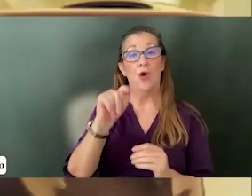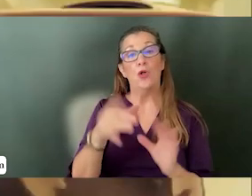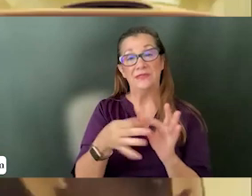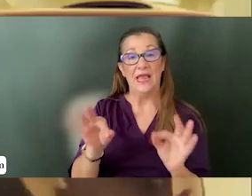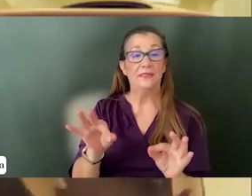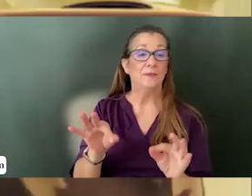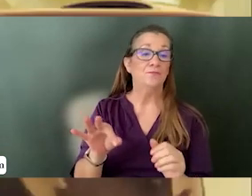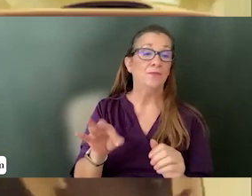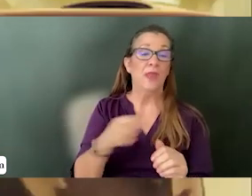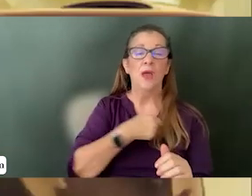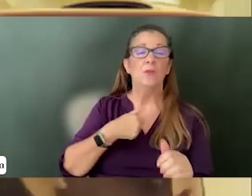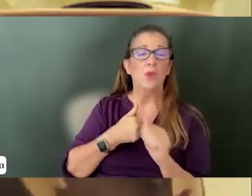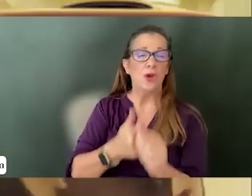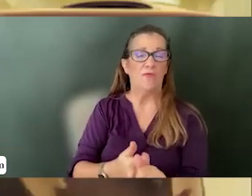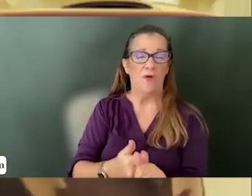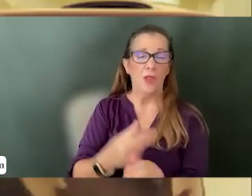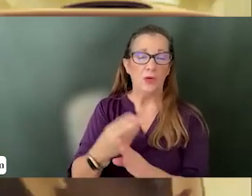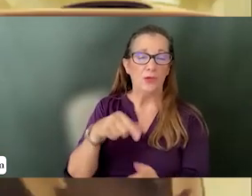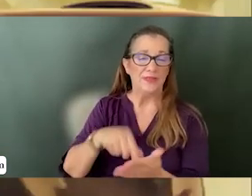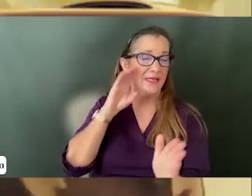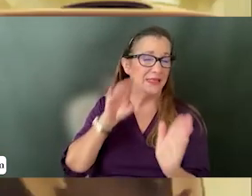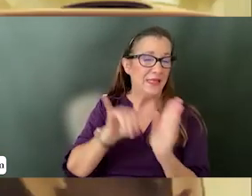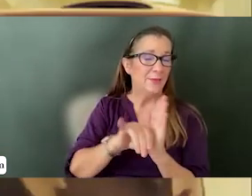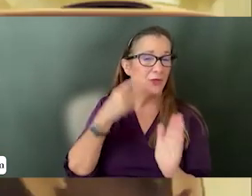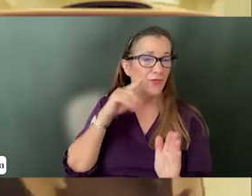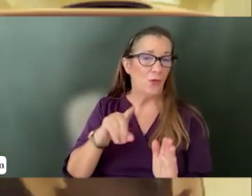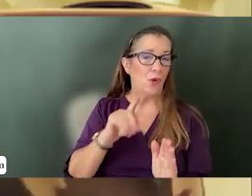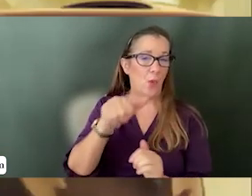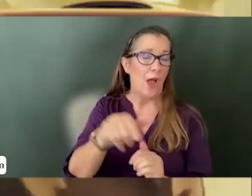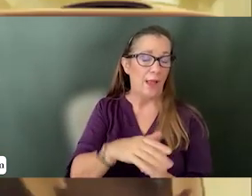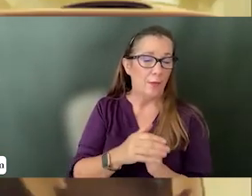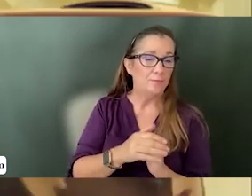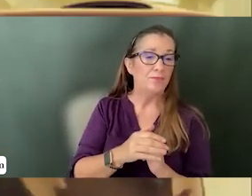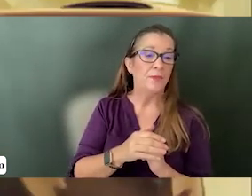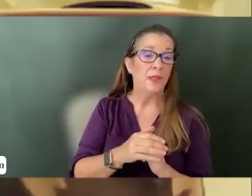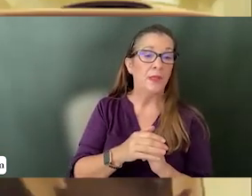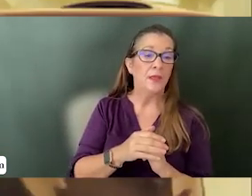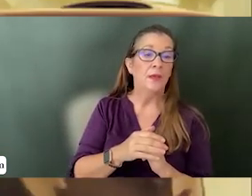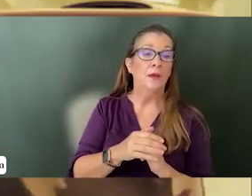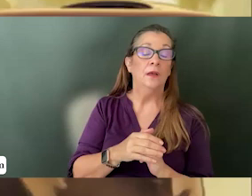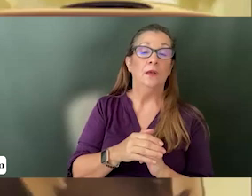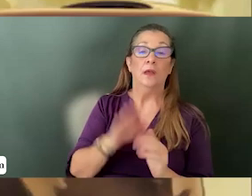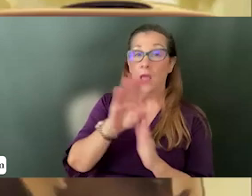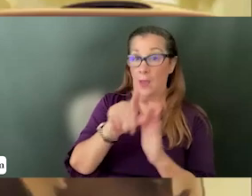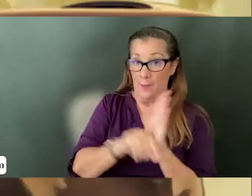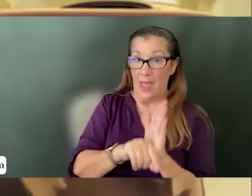But we're going to stick with this image for a while. Um, so backgrounds, as I said, are invisible.